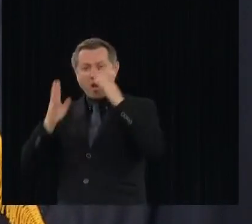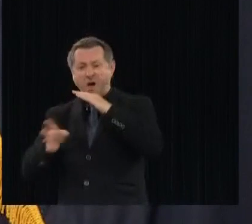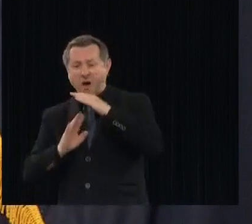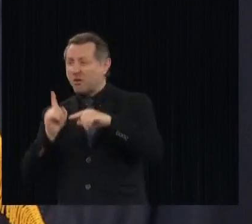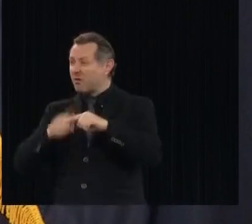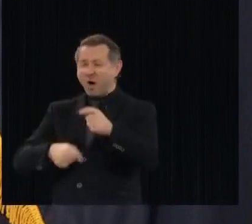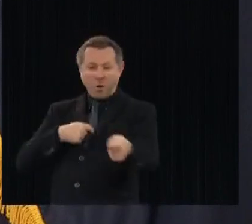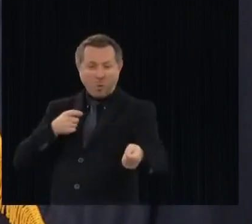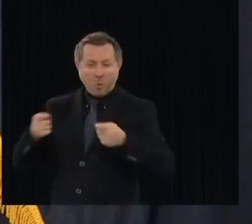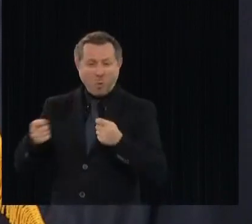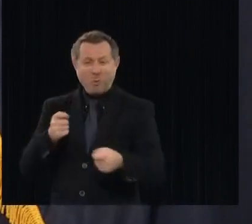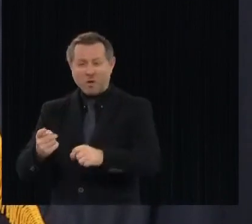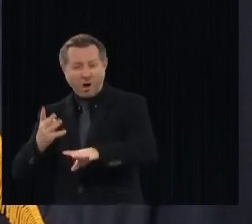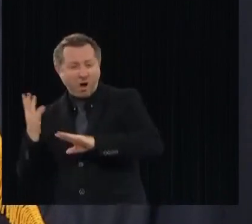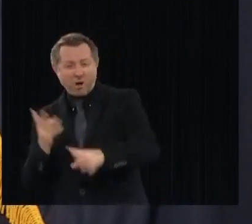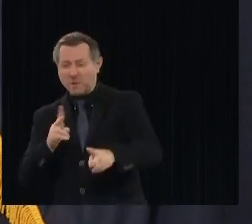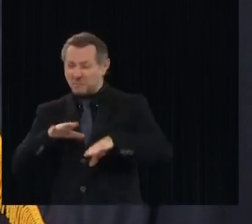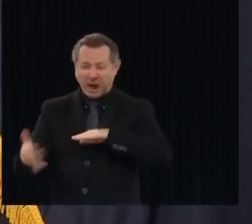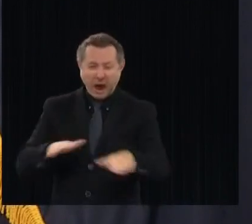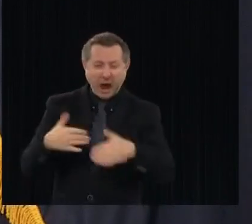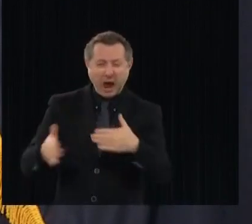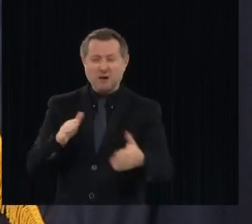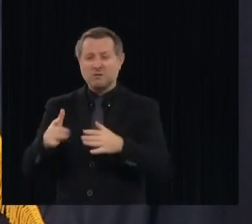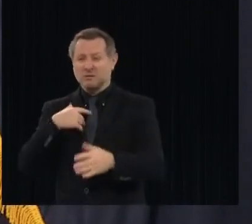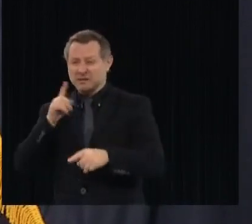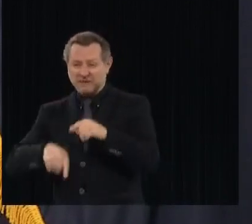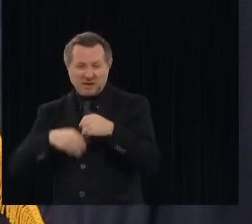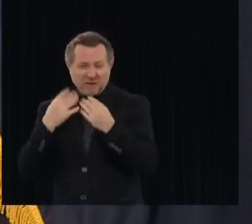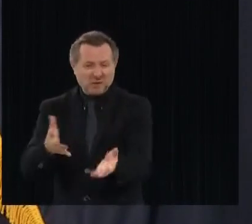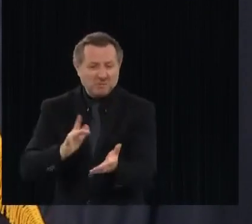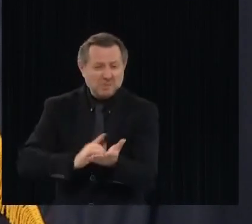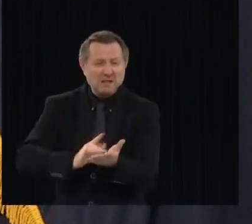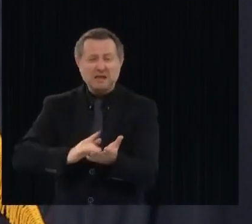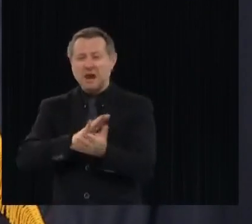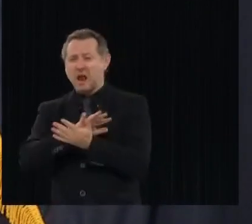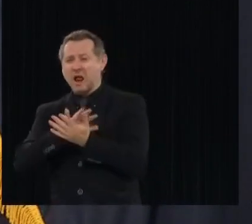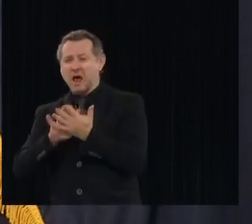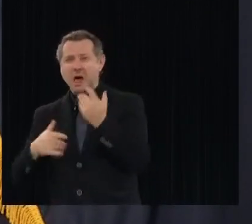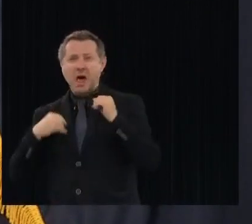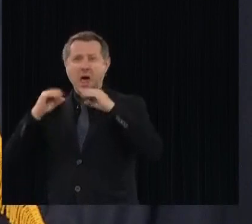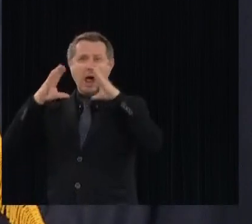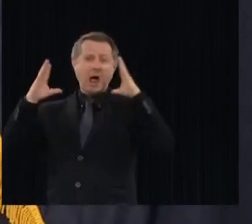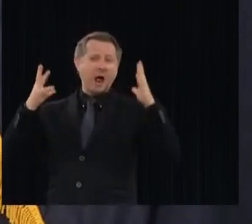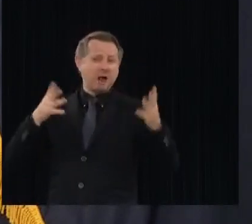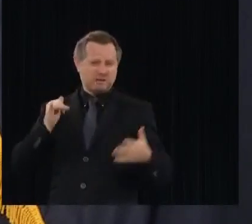OVERWHELM THE HOSPITAL SYSTEM